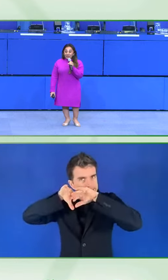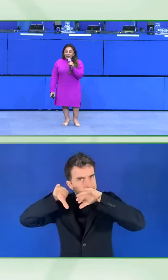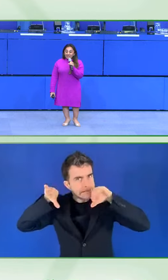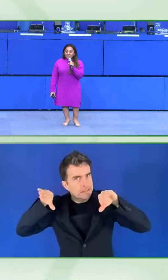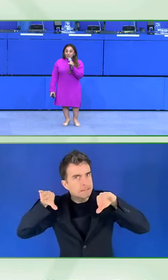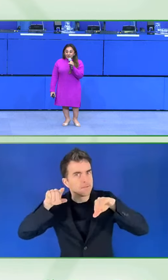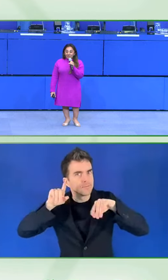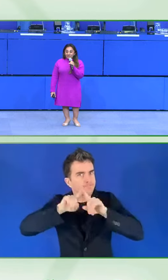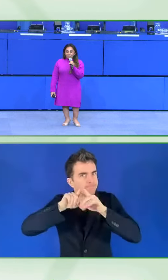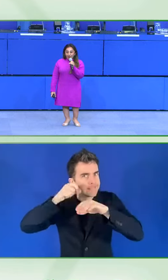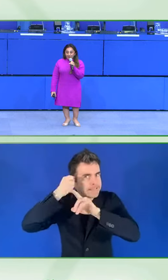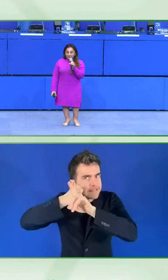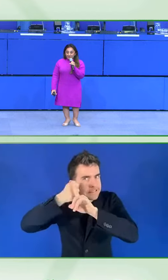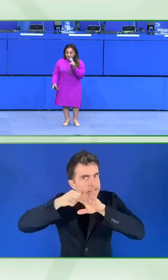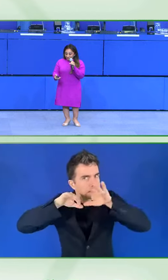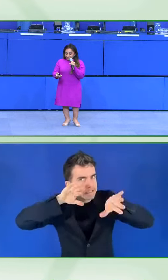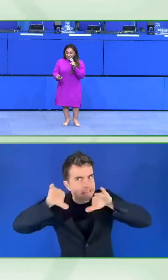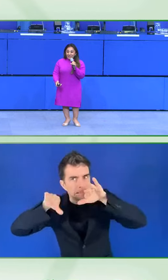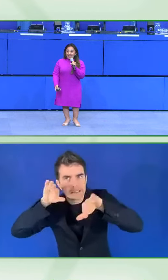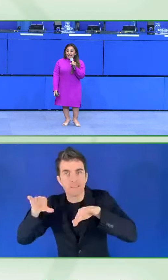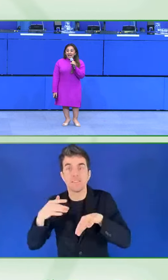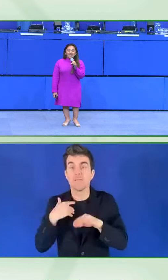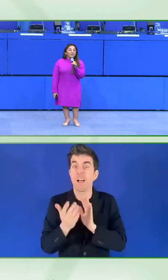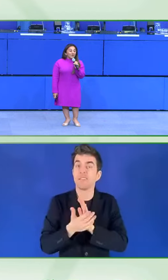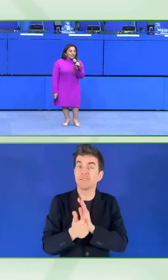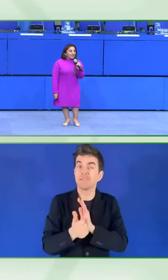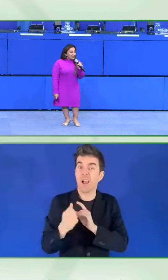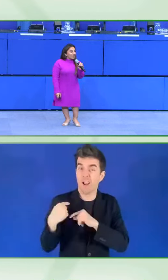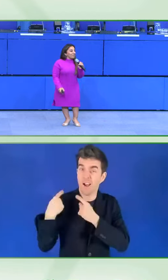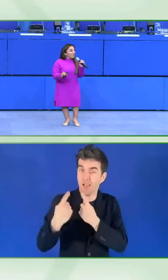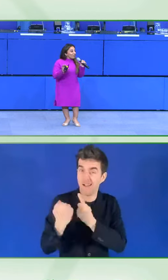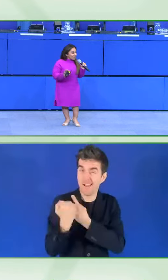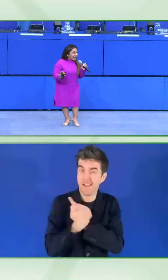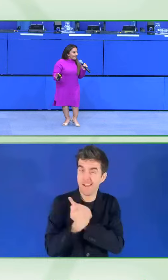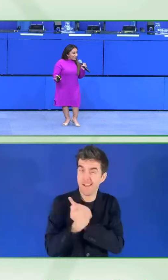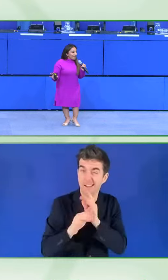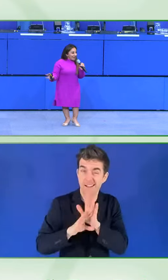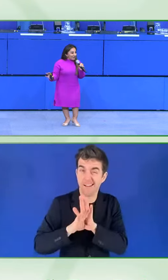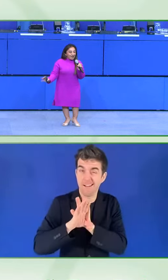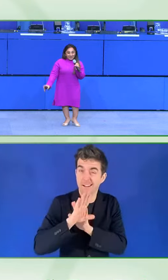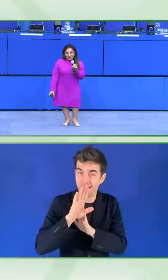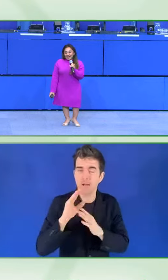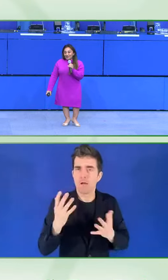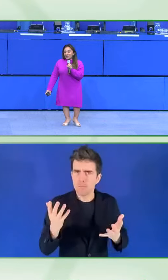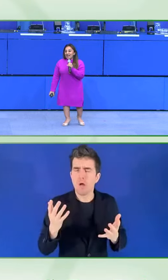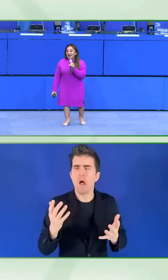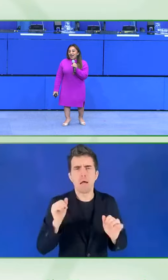I did a bit of an experiment and I took that one sentence off the cover letter and I got offered an interview straight away.